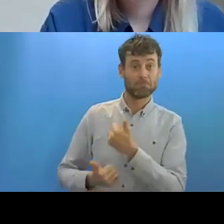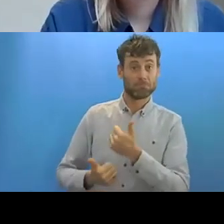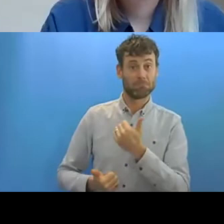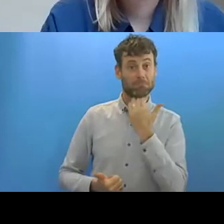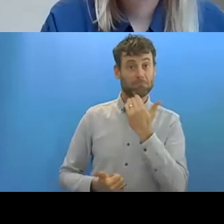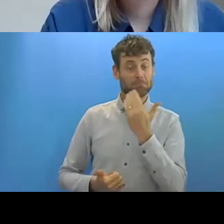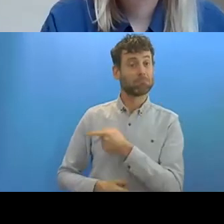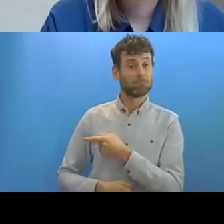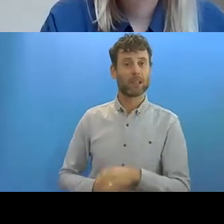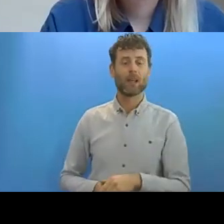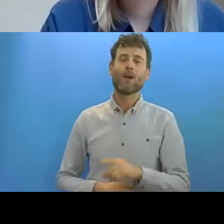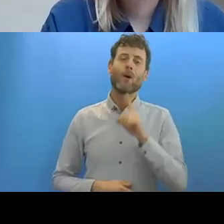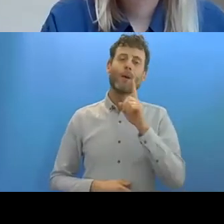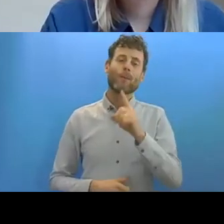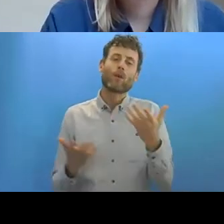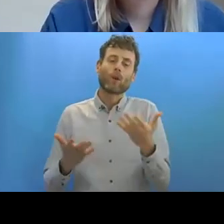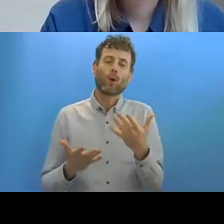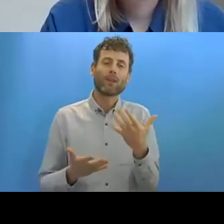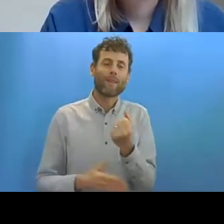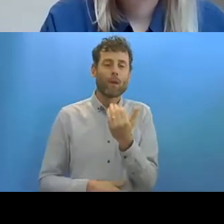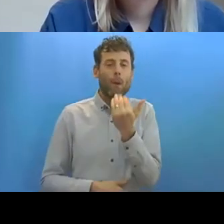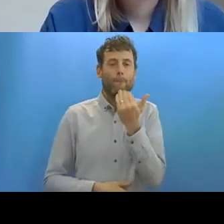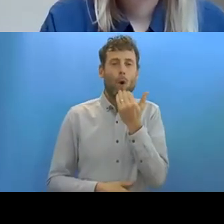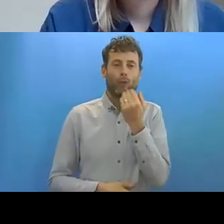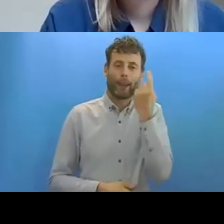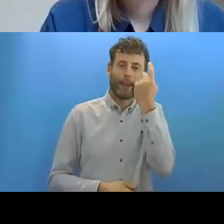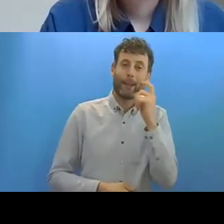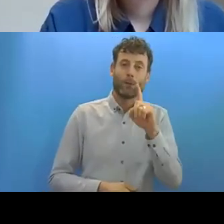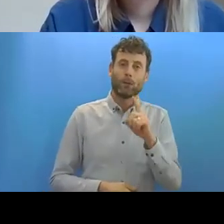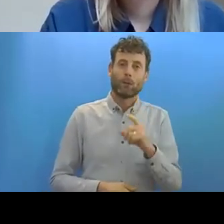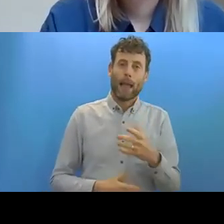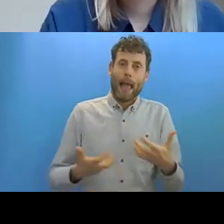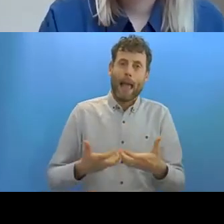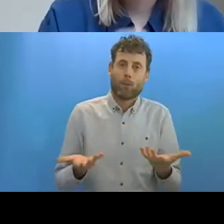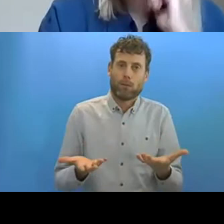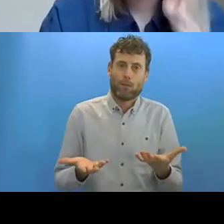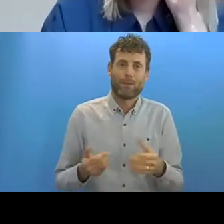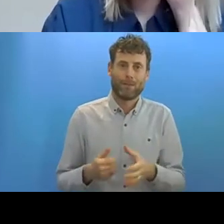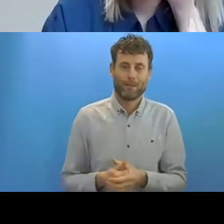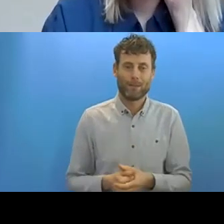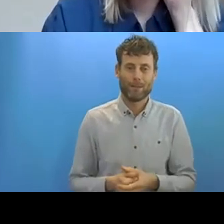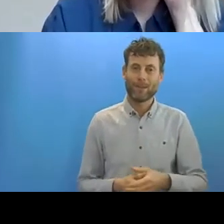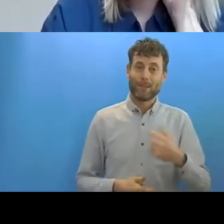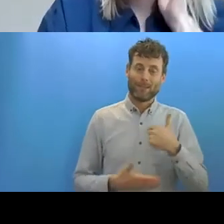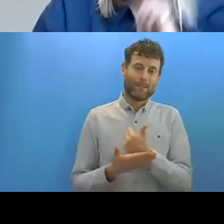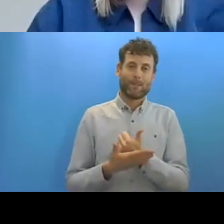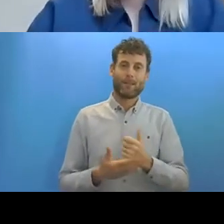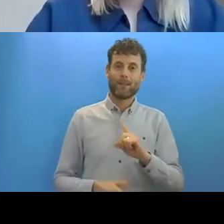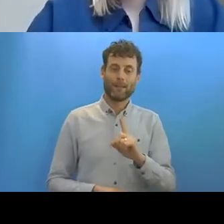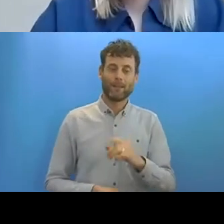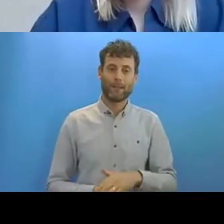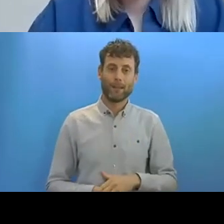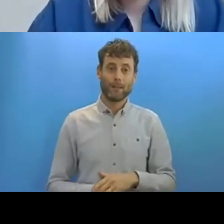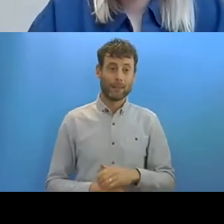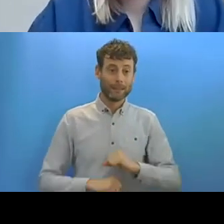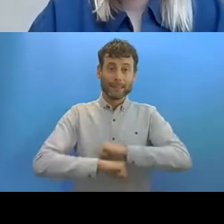by Unlimited. Ruth, I don't know if you have got anything else to add? RUTH: No, I think that covers it apart from there is always boringly a bit of practicality to it, which this